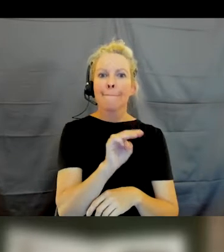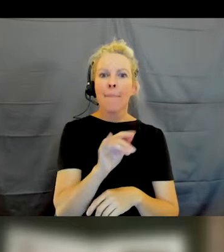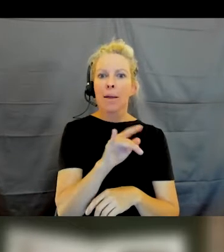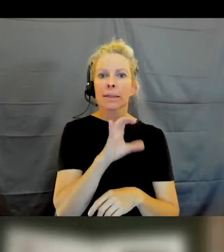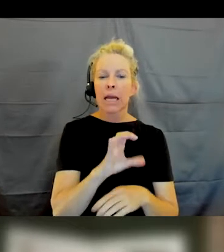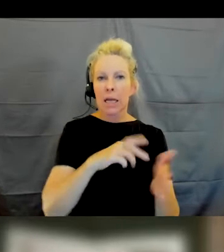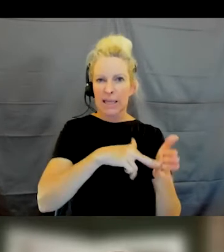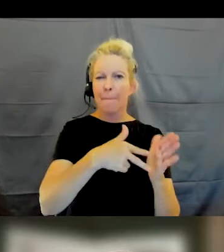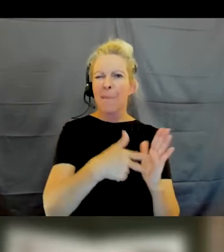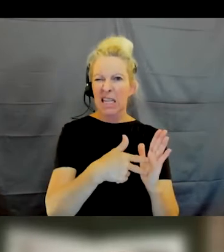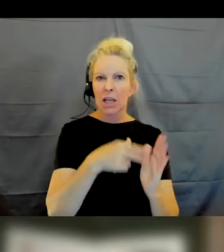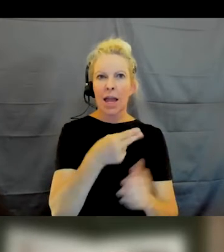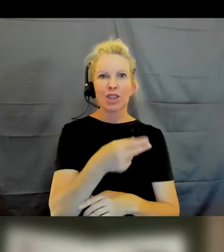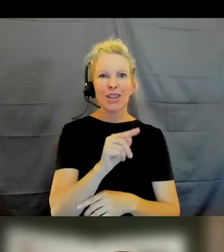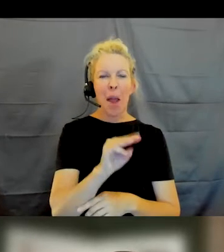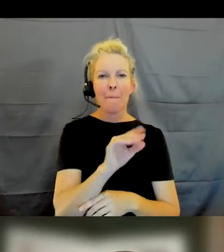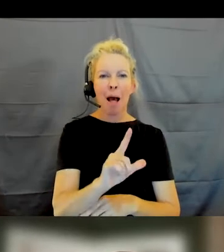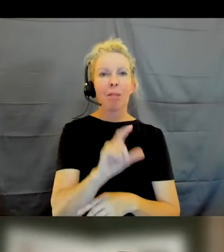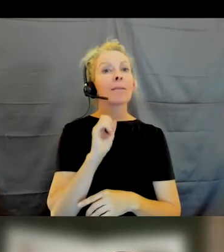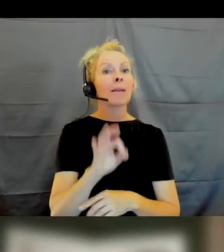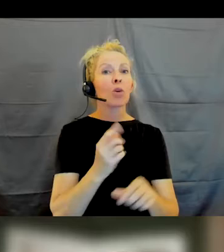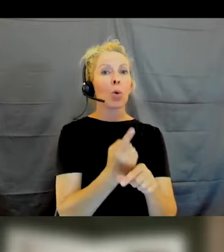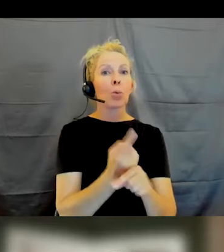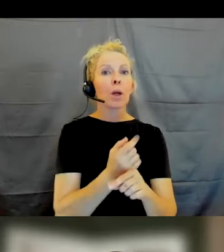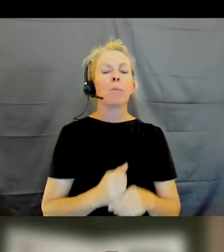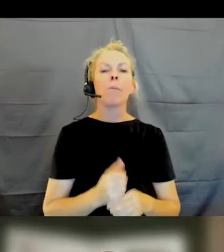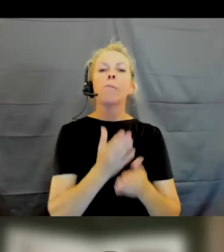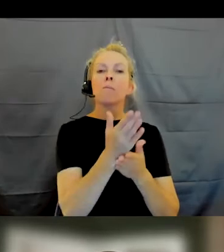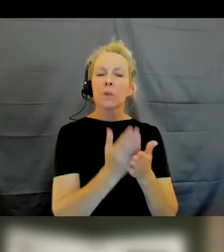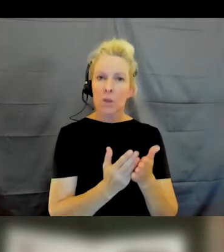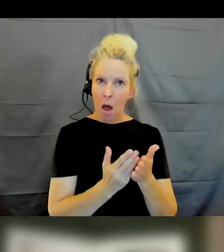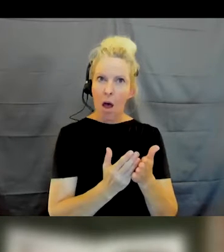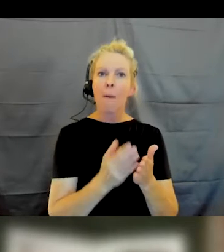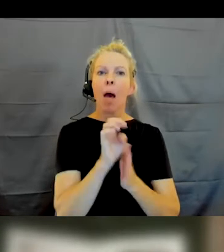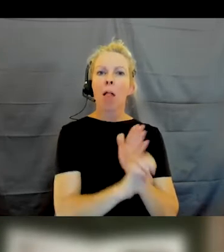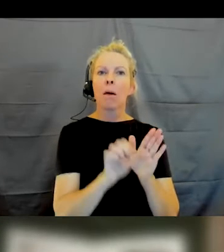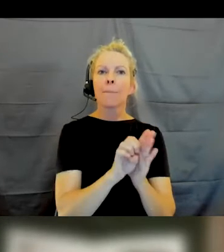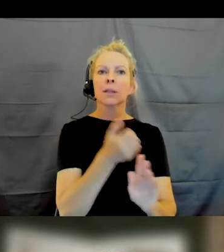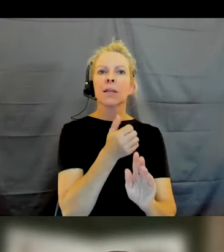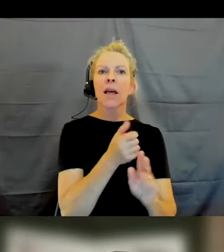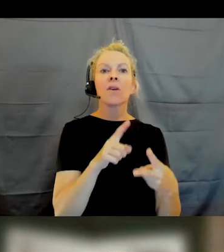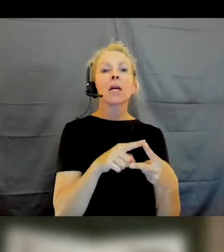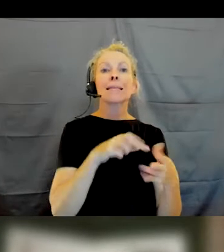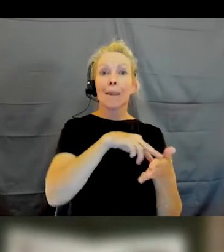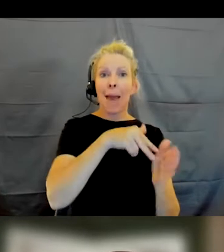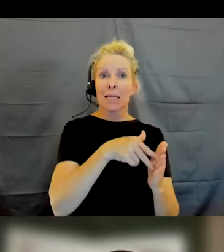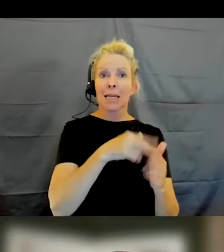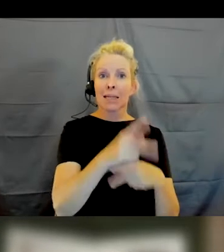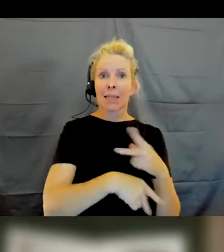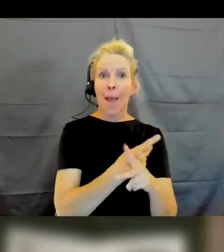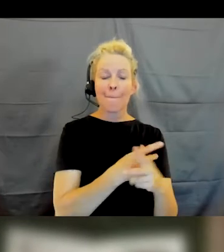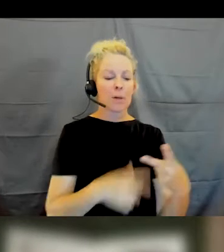is, there are semantic HTML elements and generic HTML elements. We want to use them appropriately,